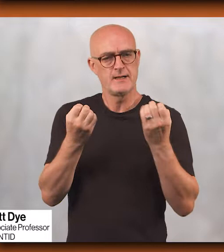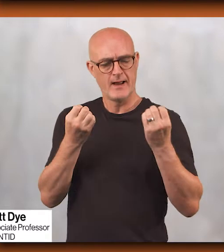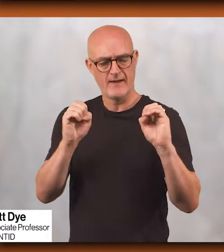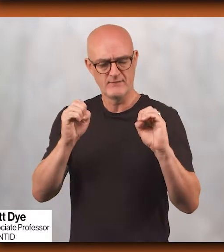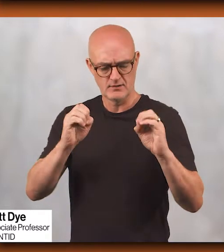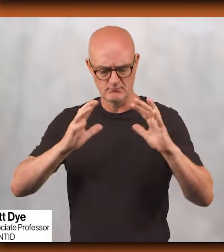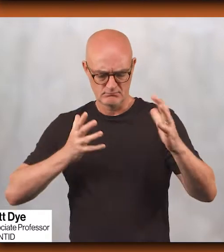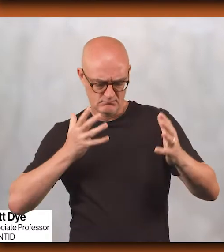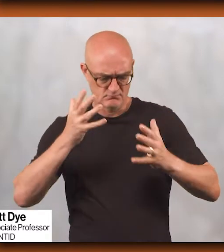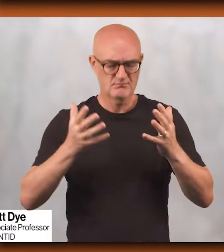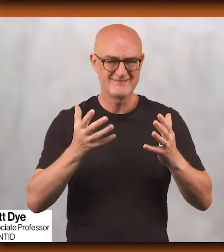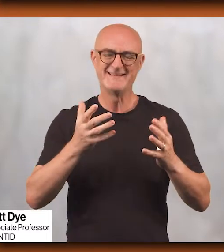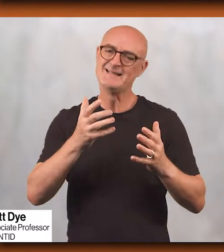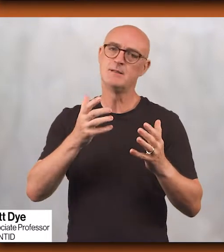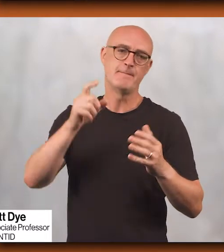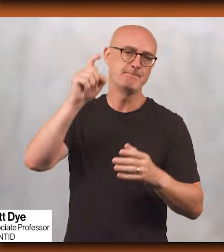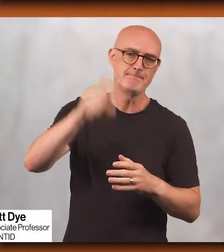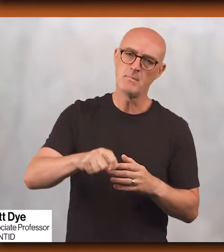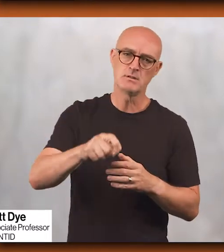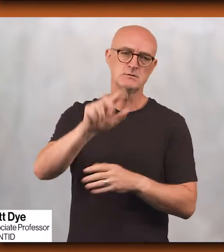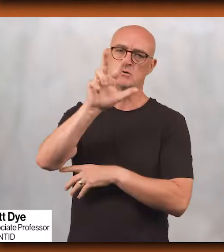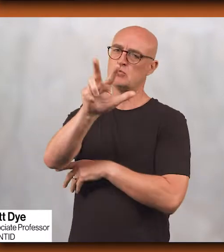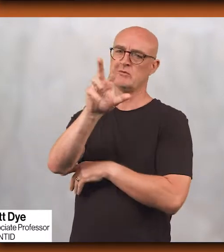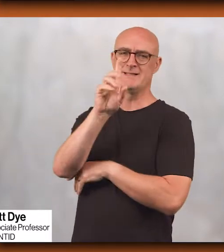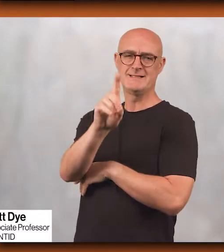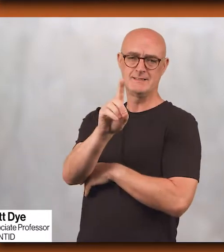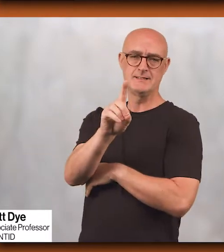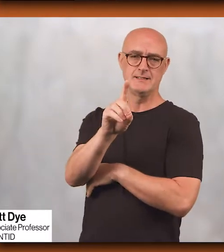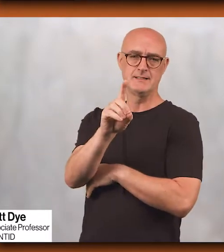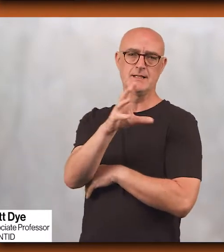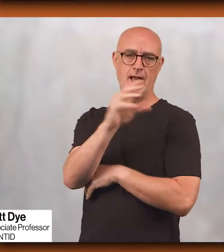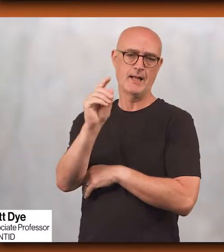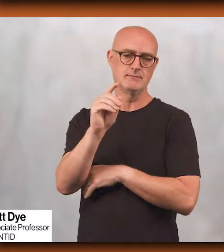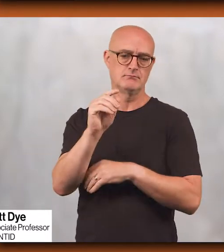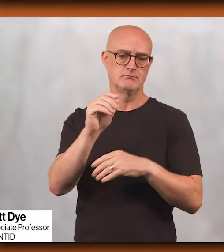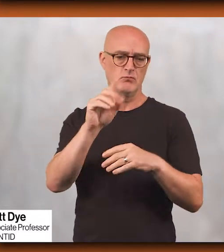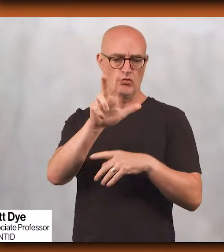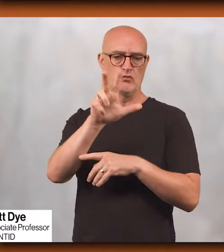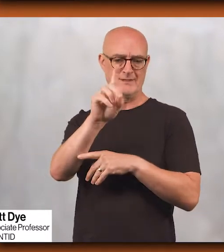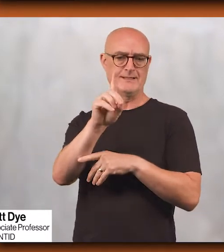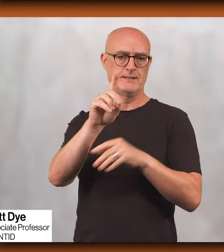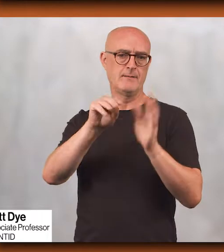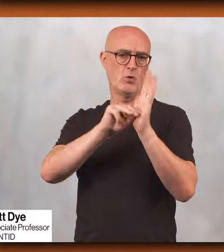and specifically, we need a 3D body that has realistic proportions.